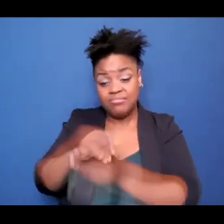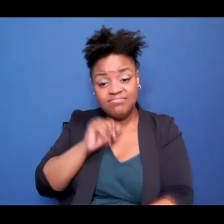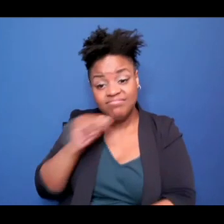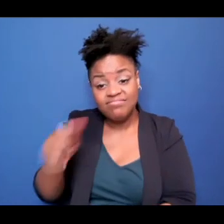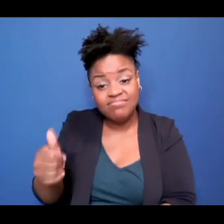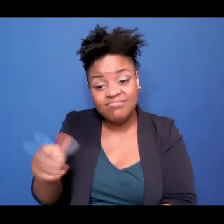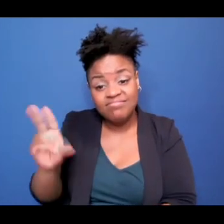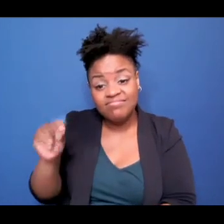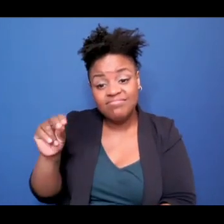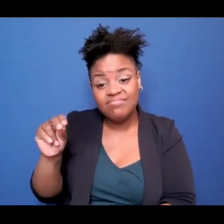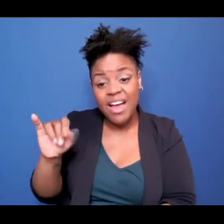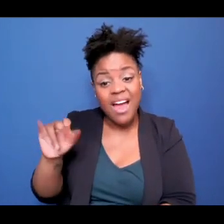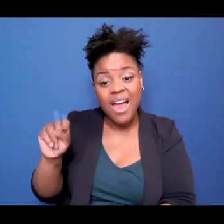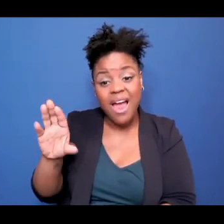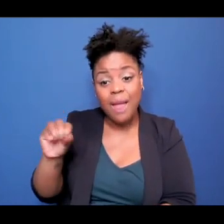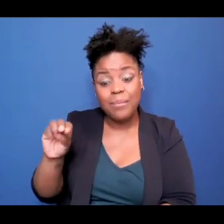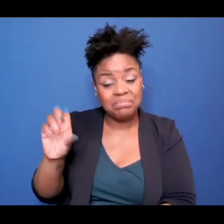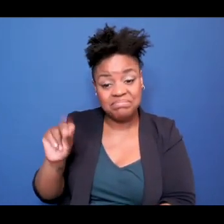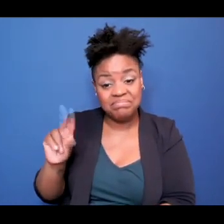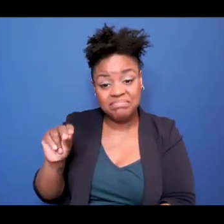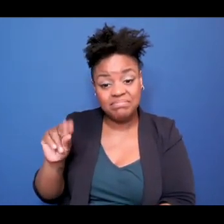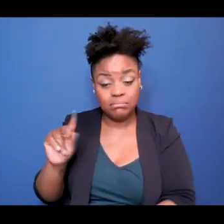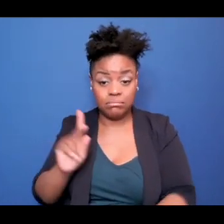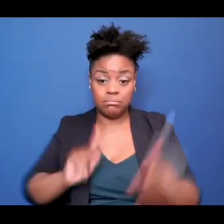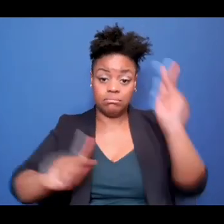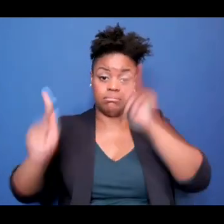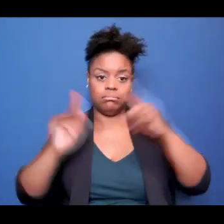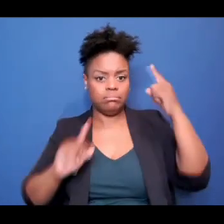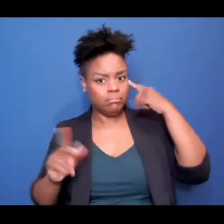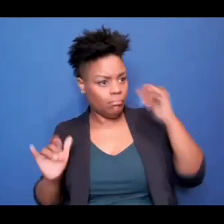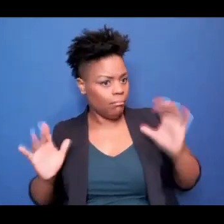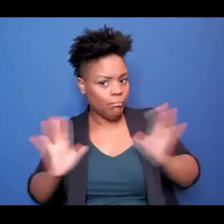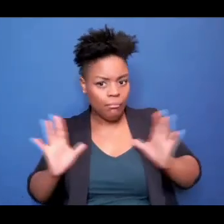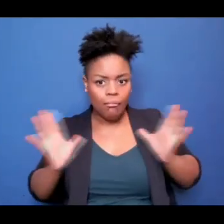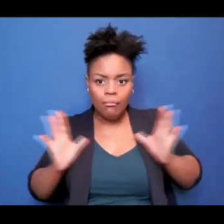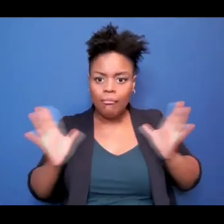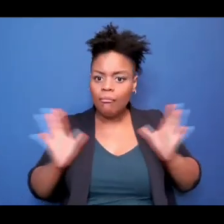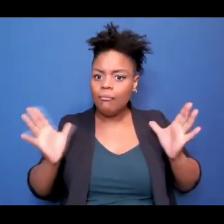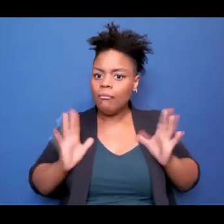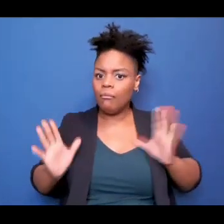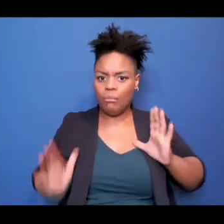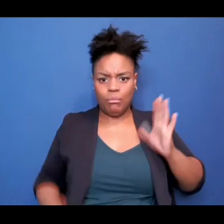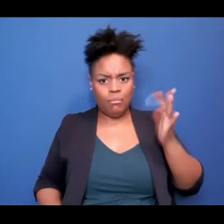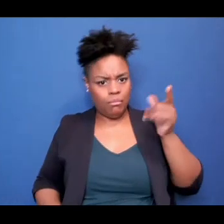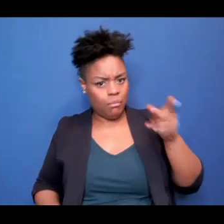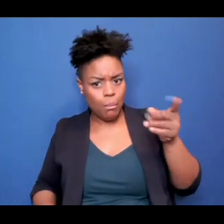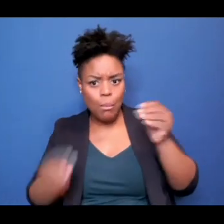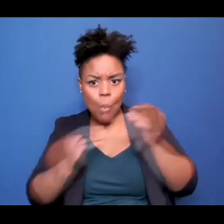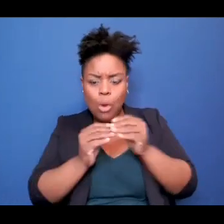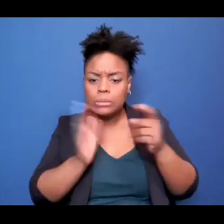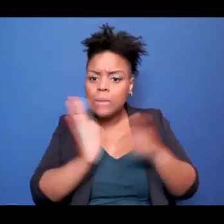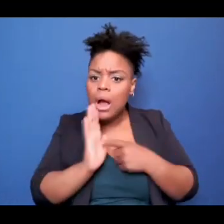THEY'RE NOT ATTRIBUTABLE TO INCOME IS THAT THE IMMEDIATE SORT OF THOUGHT IS OKAY, WELL THEN IT MUST BE BECAUSE THOSE